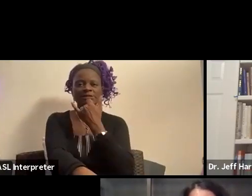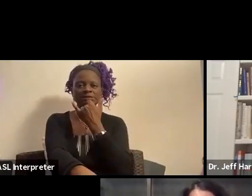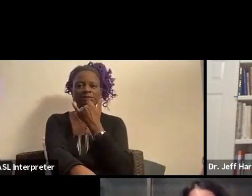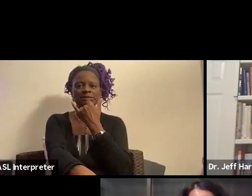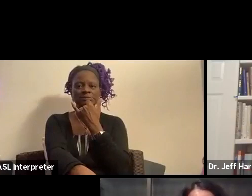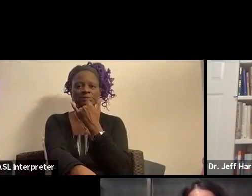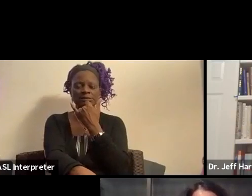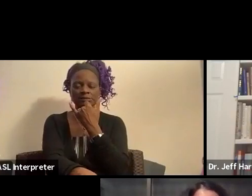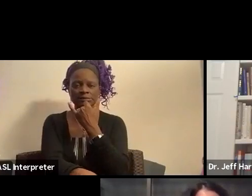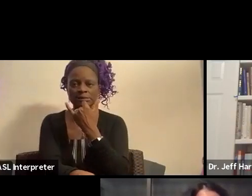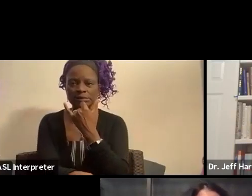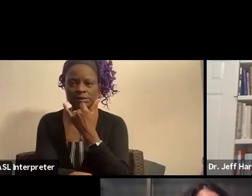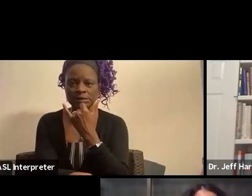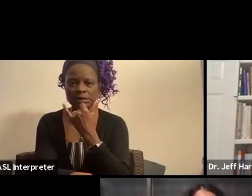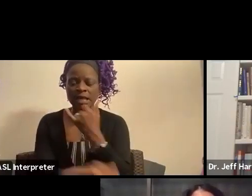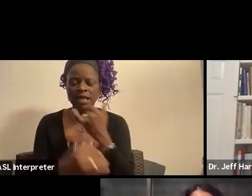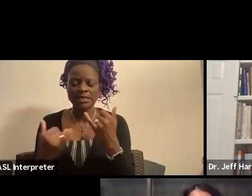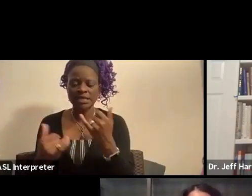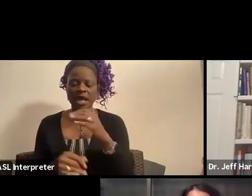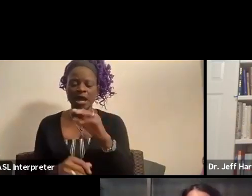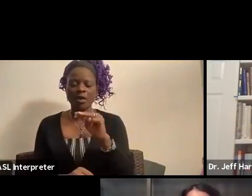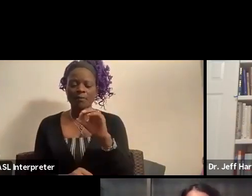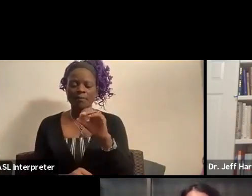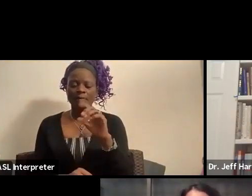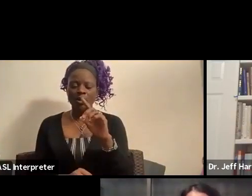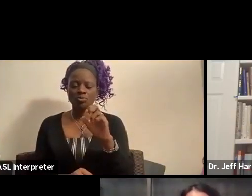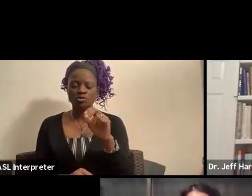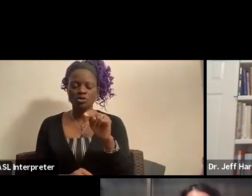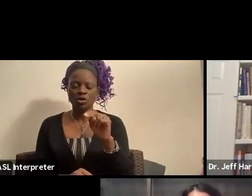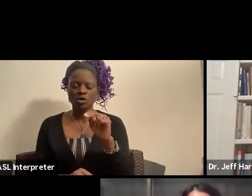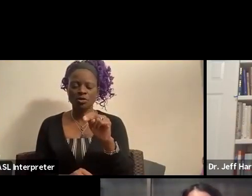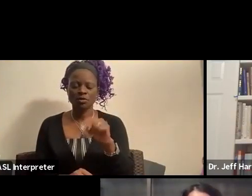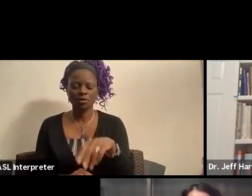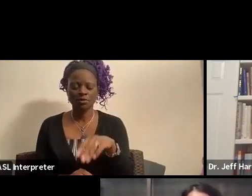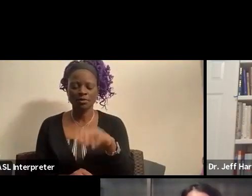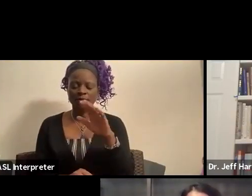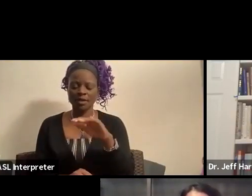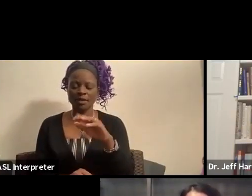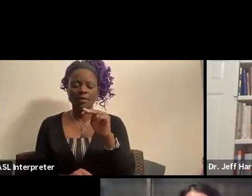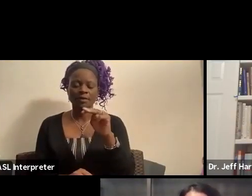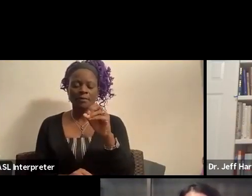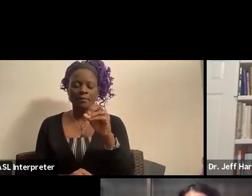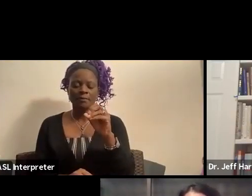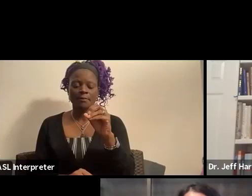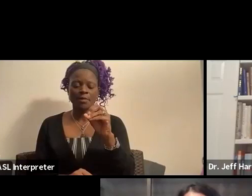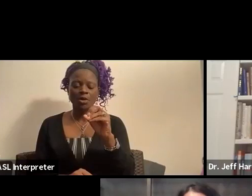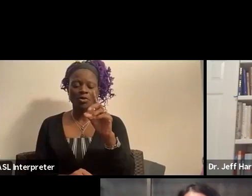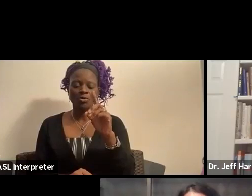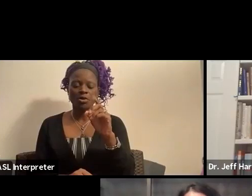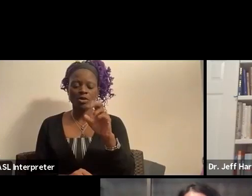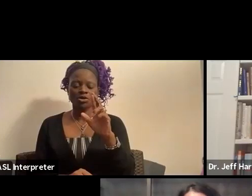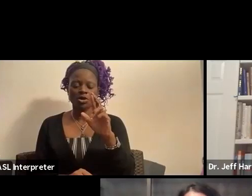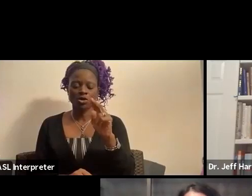And now this Maidana lot has been set aside, or are you guys still hopeful for